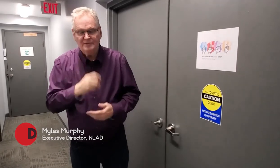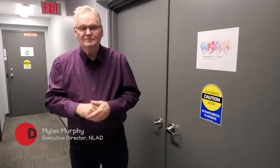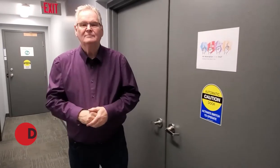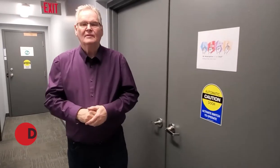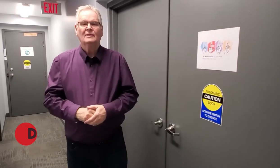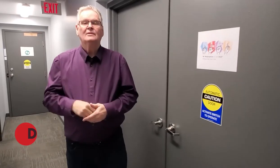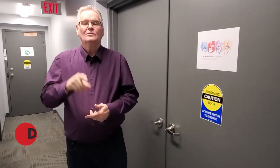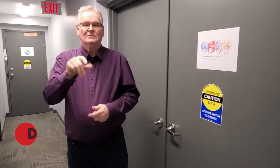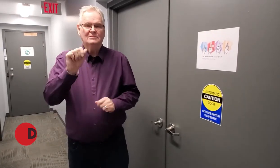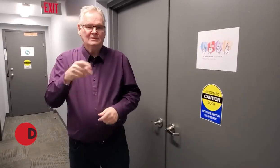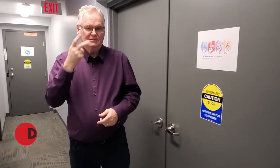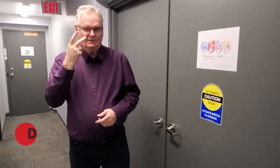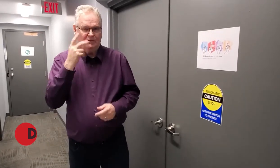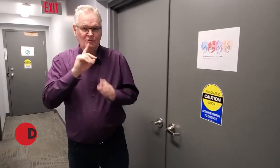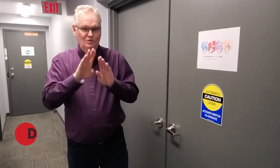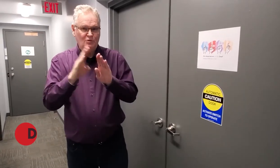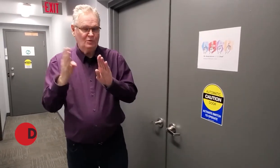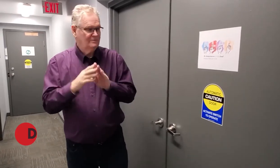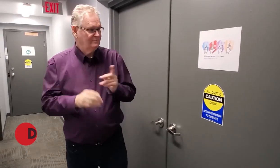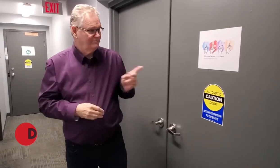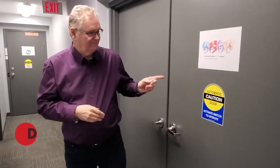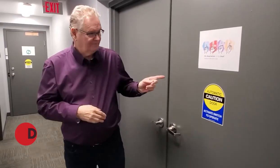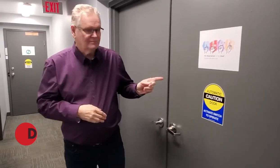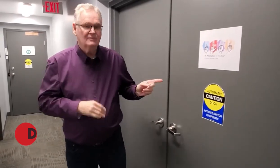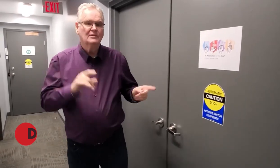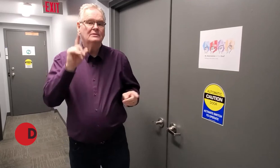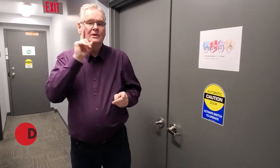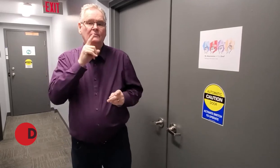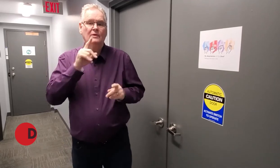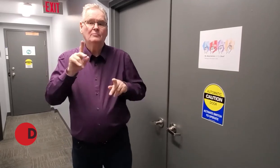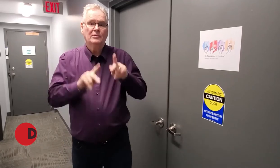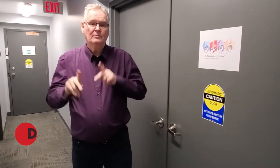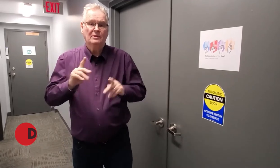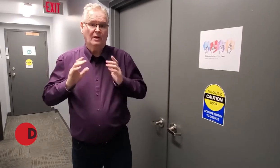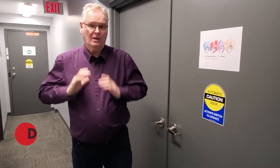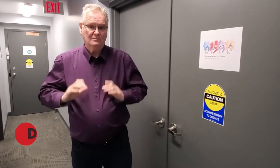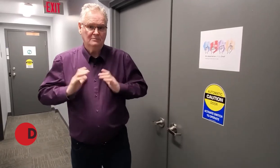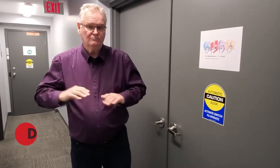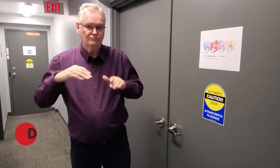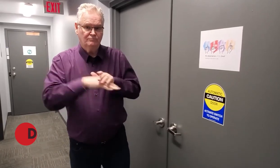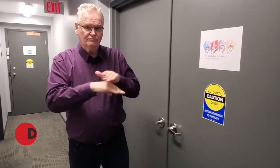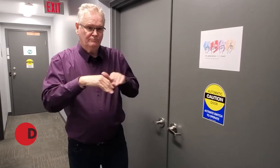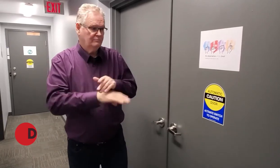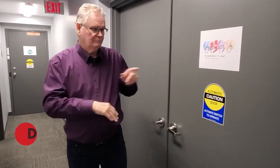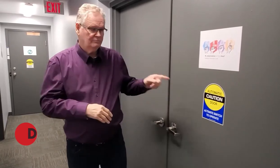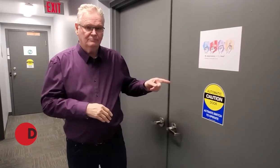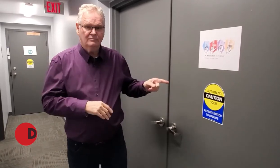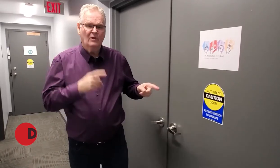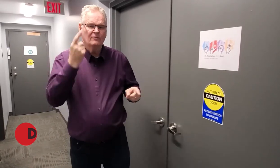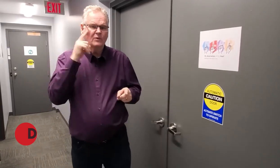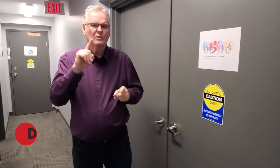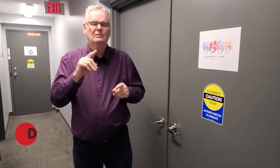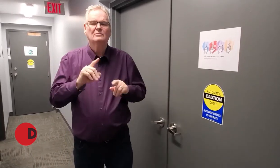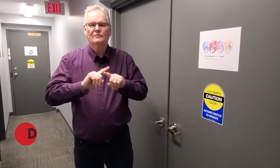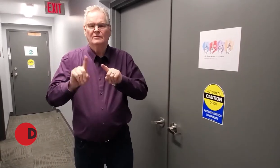This is the front door where Deaf clients enter for different services.